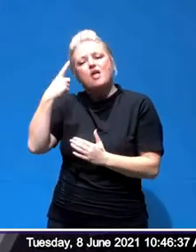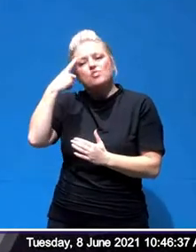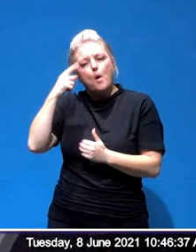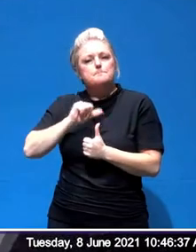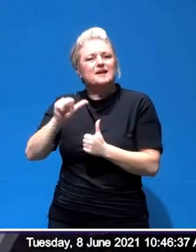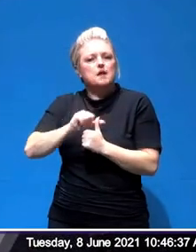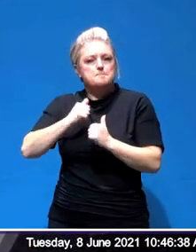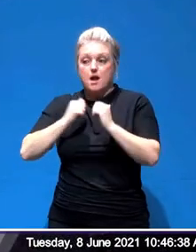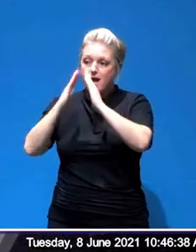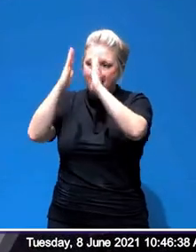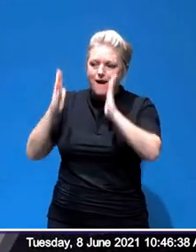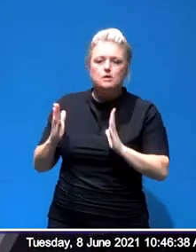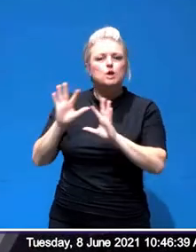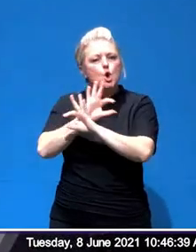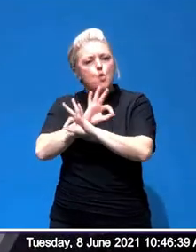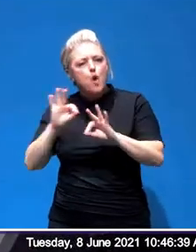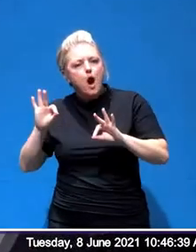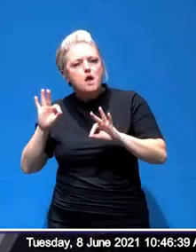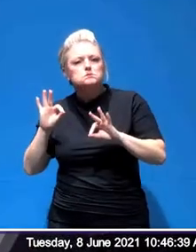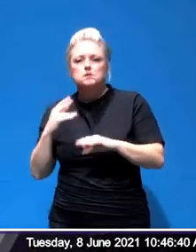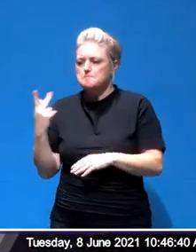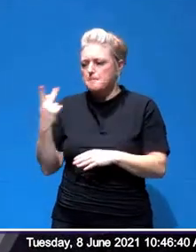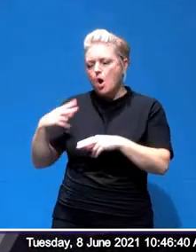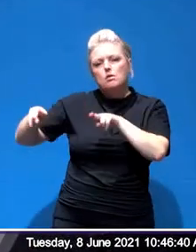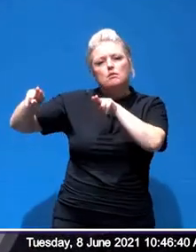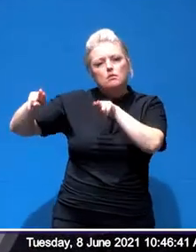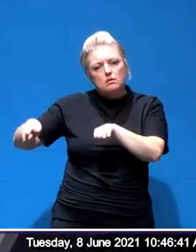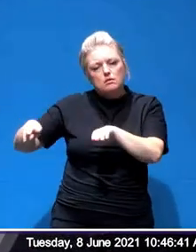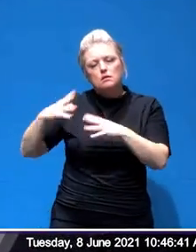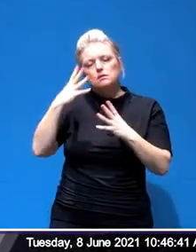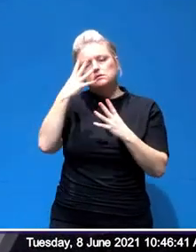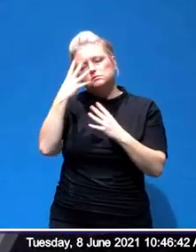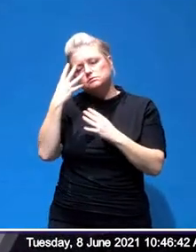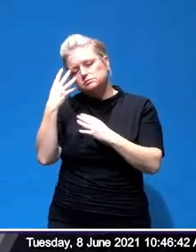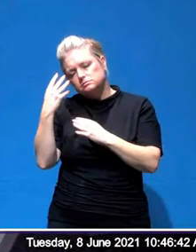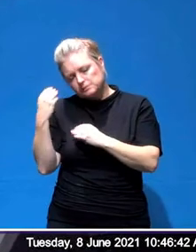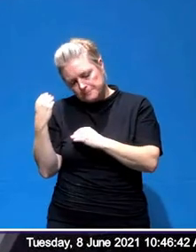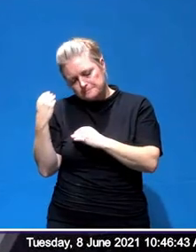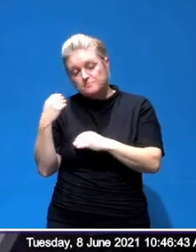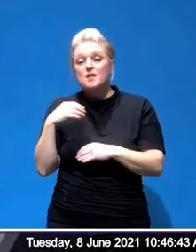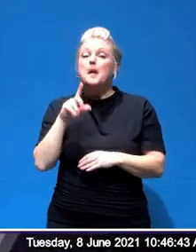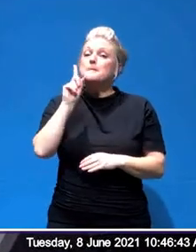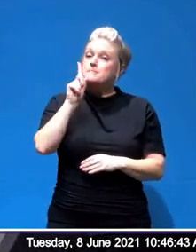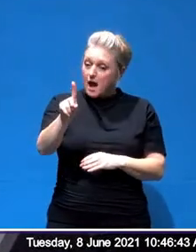On the way home, we stopped at the house where Daniel had been living so we could collect Daniel's morning medication.